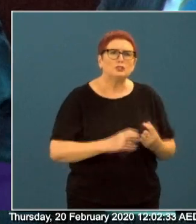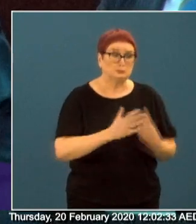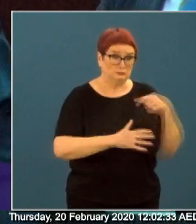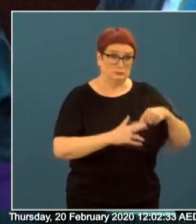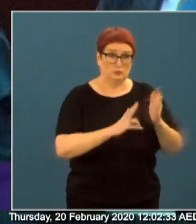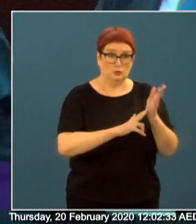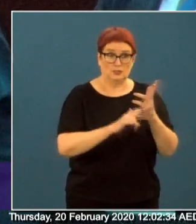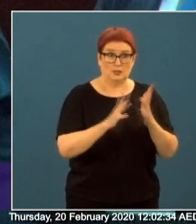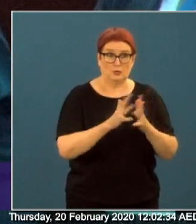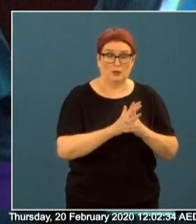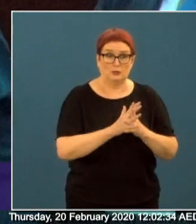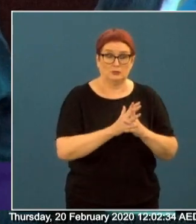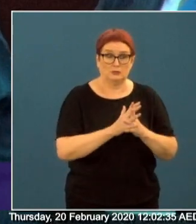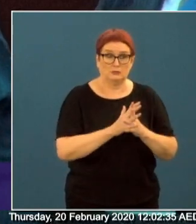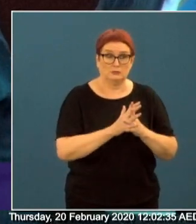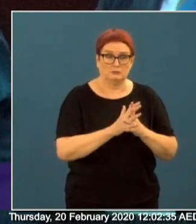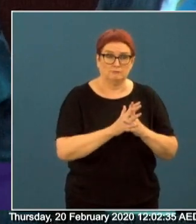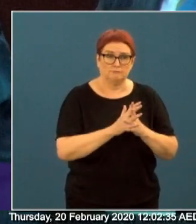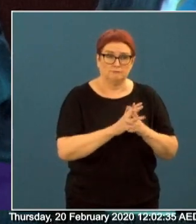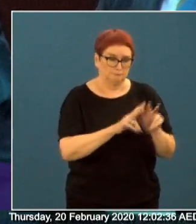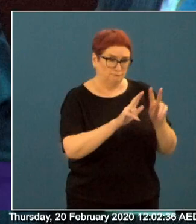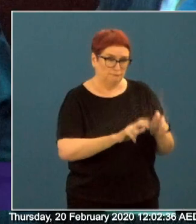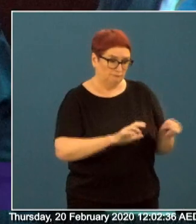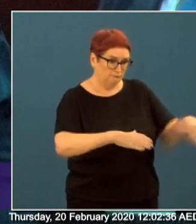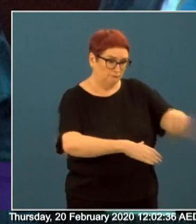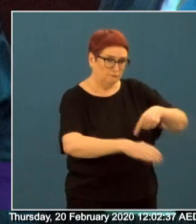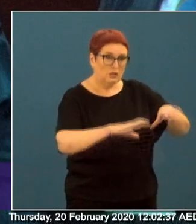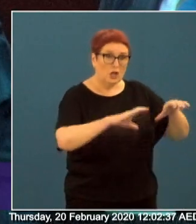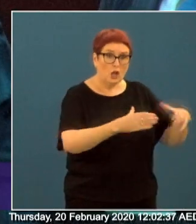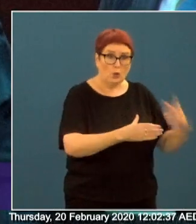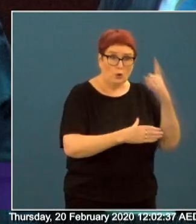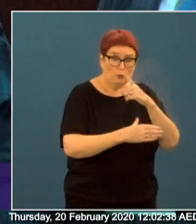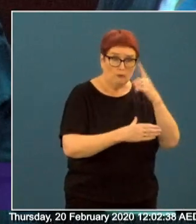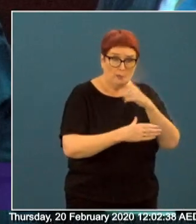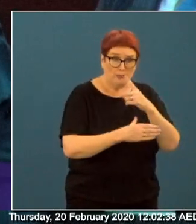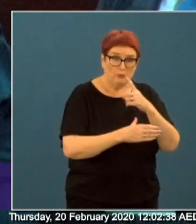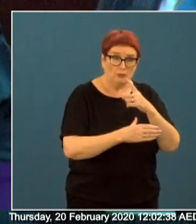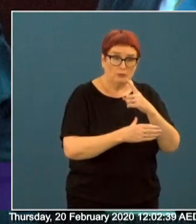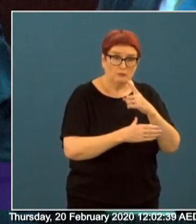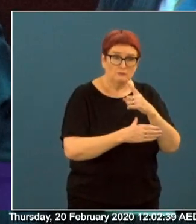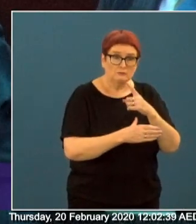that looked at a cohort of people in New South Wales who were in the care of disability service providers.